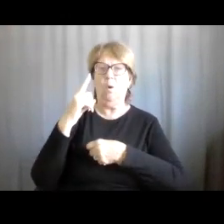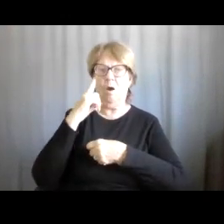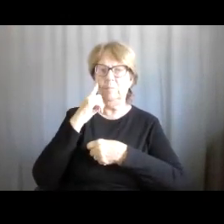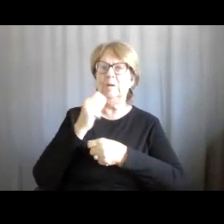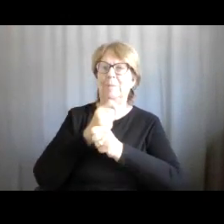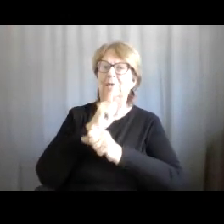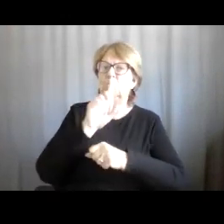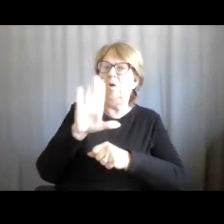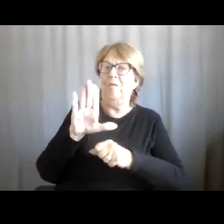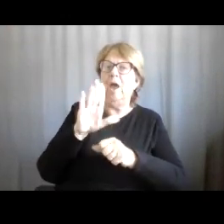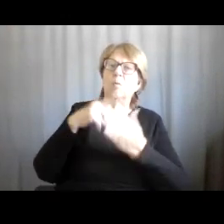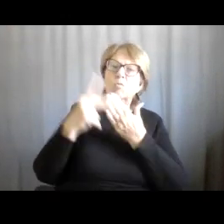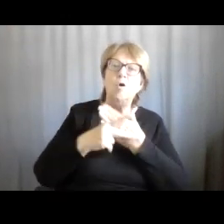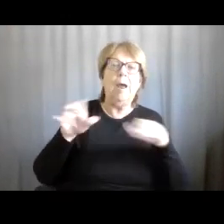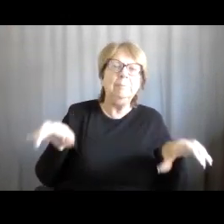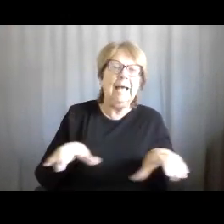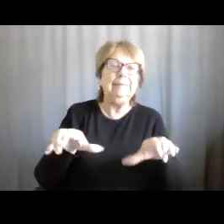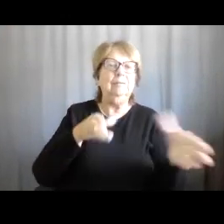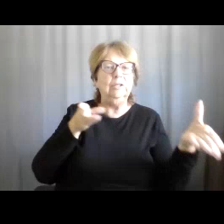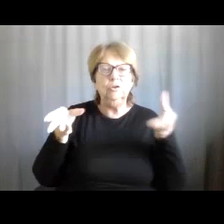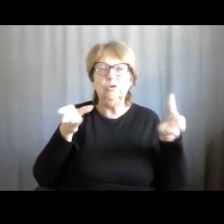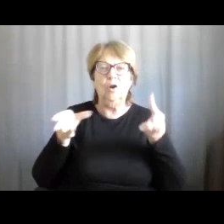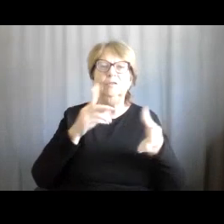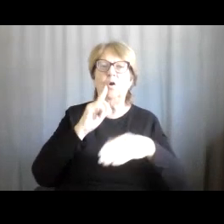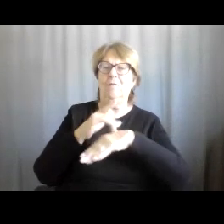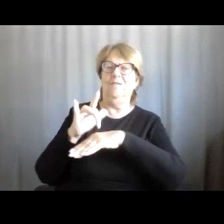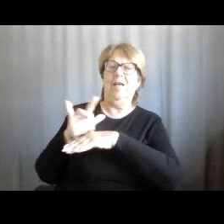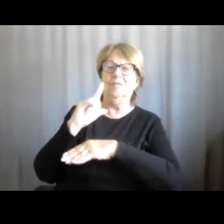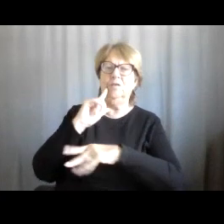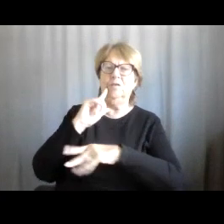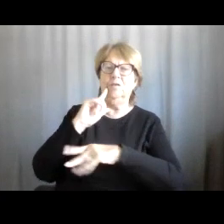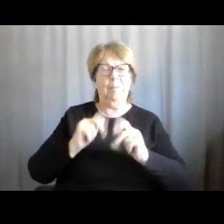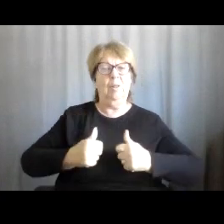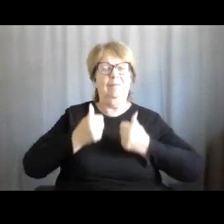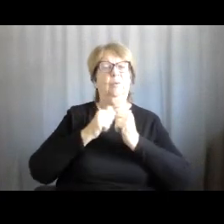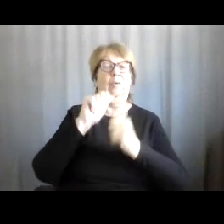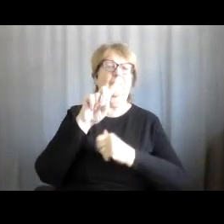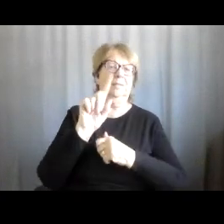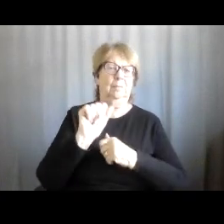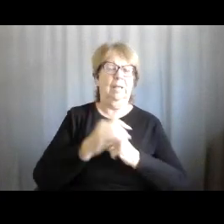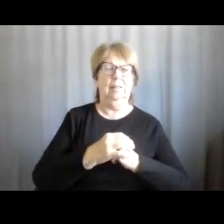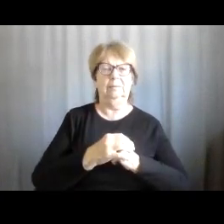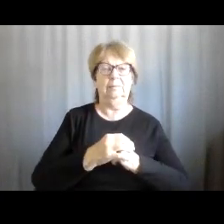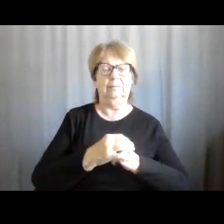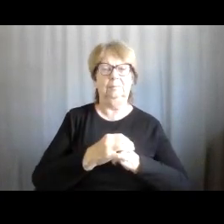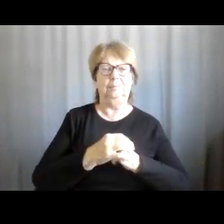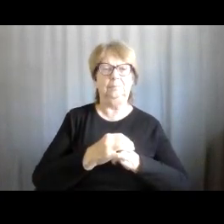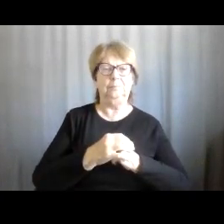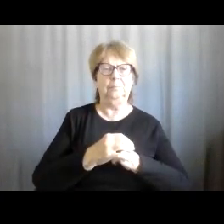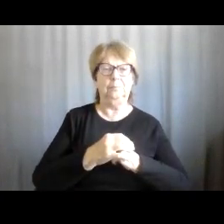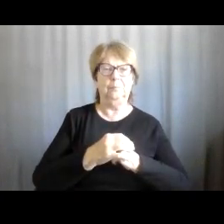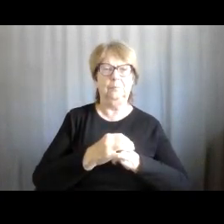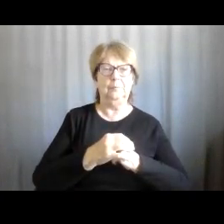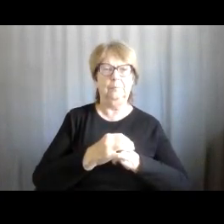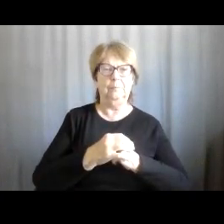activities and services are available to people living with disabilities.